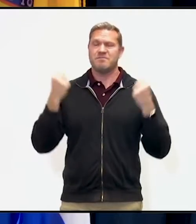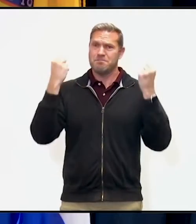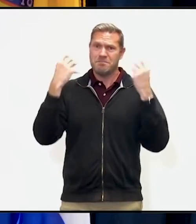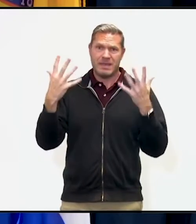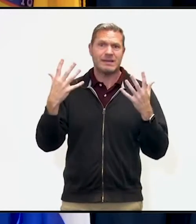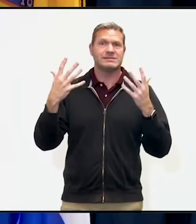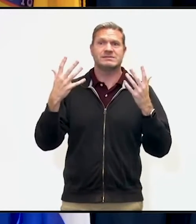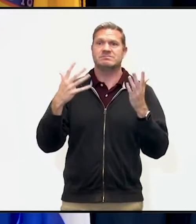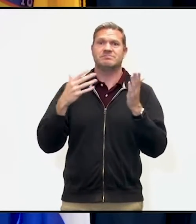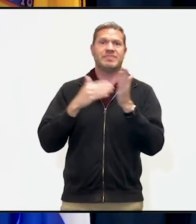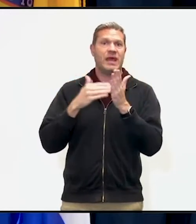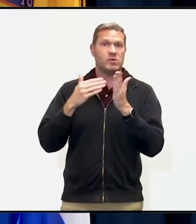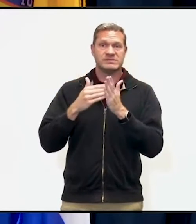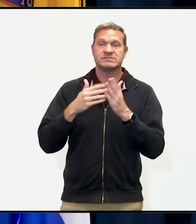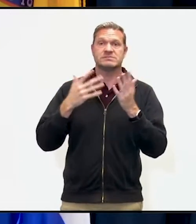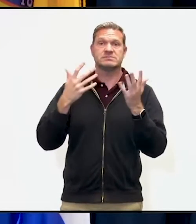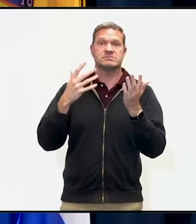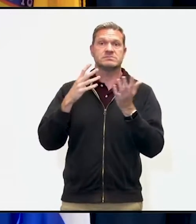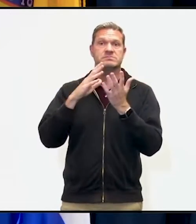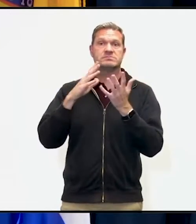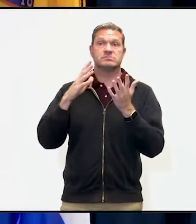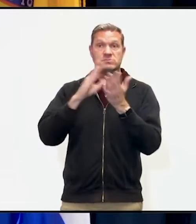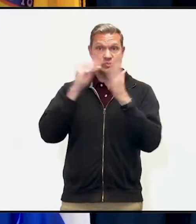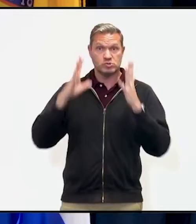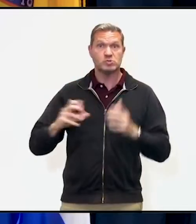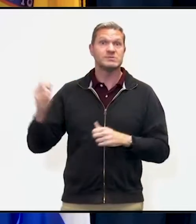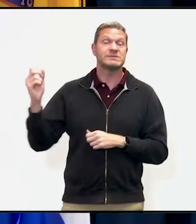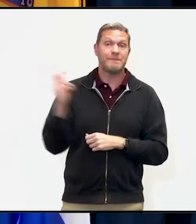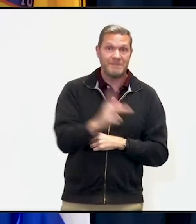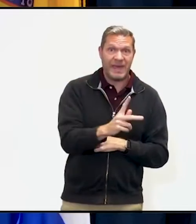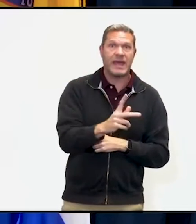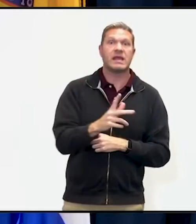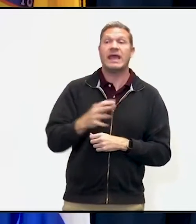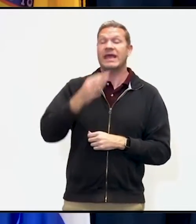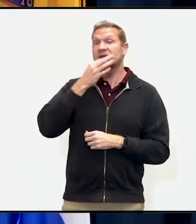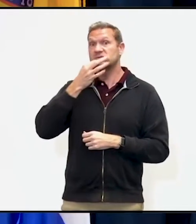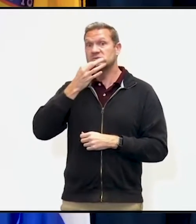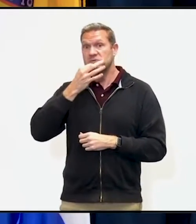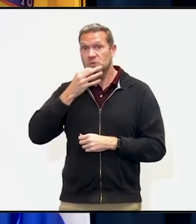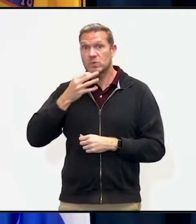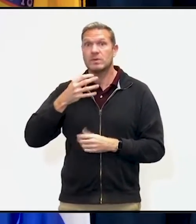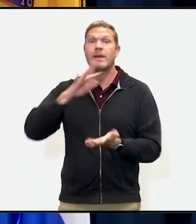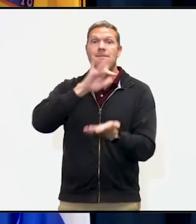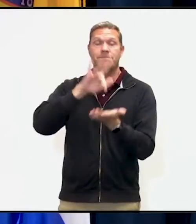back this week and soon our middle schoolers and high schoolers will also be back in the classroom.